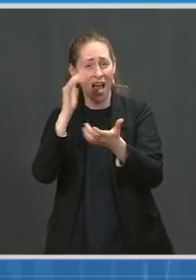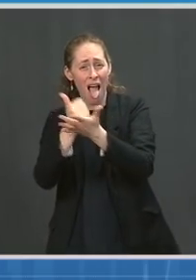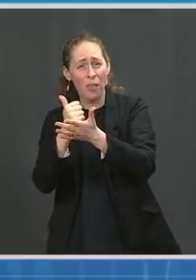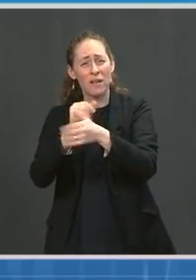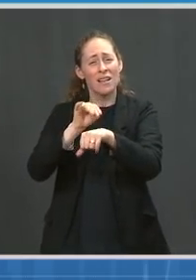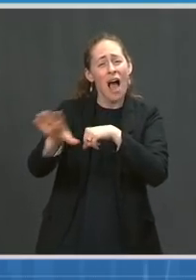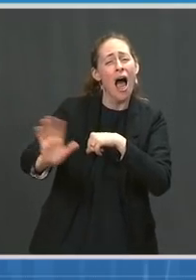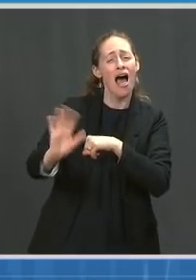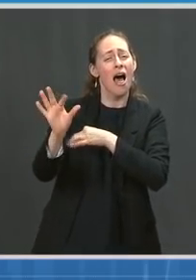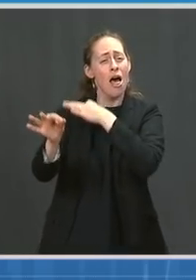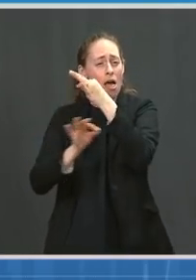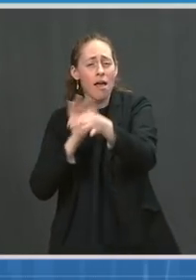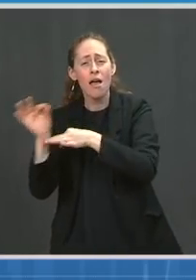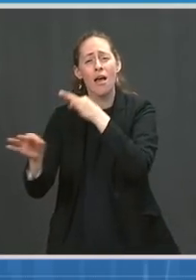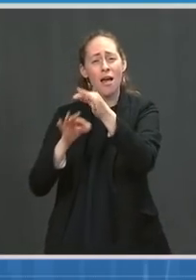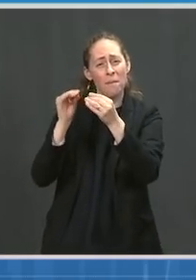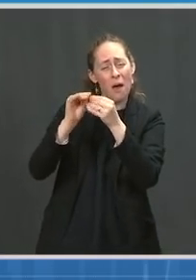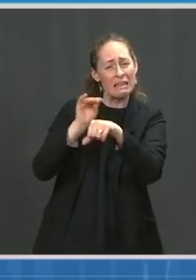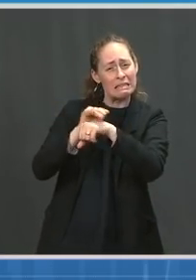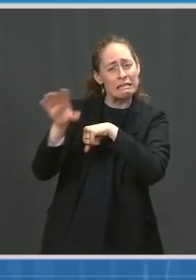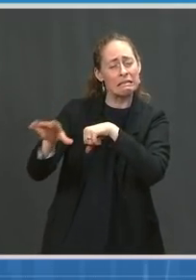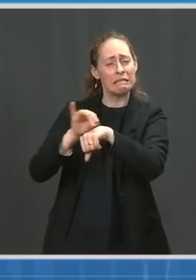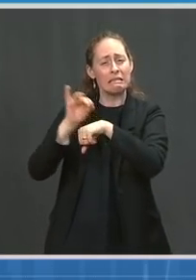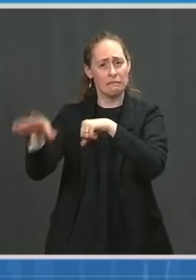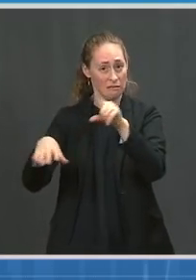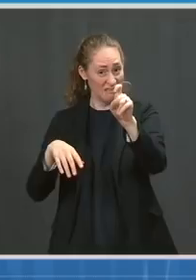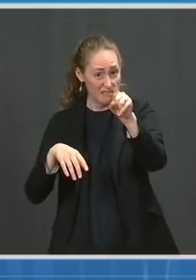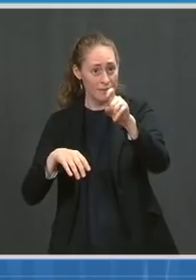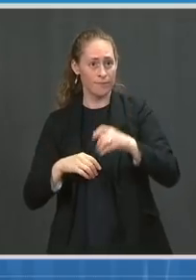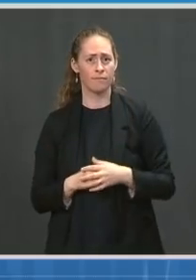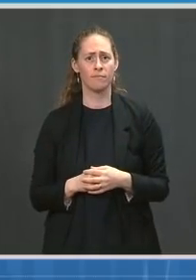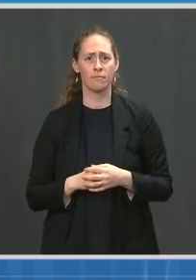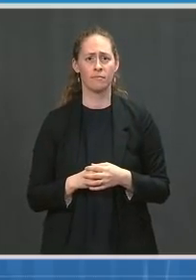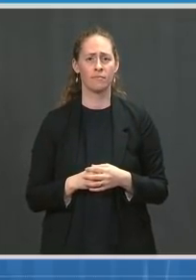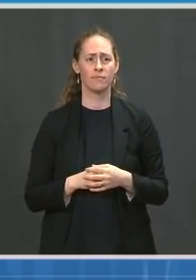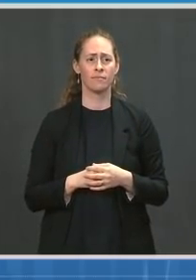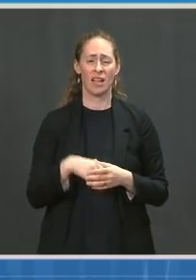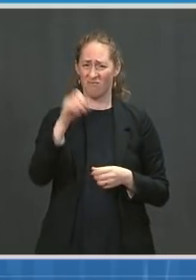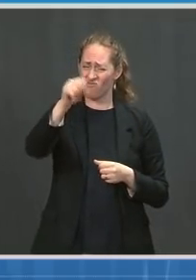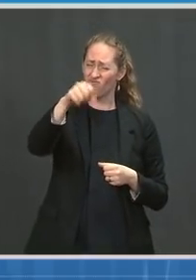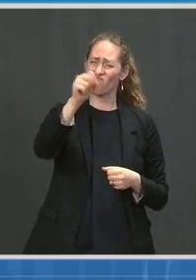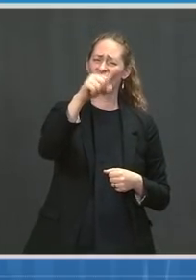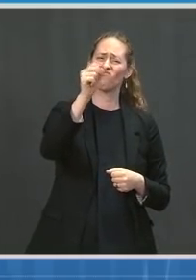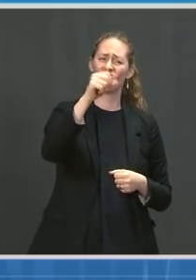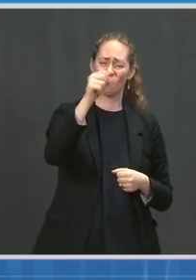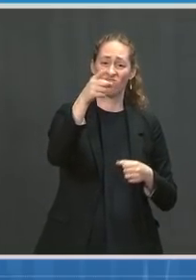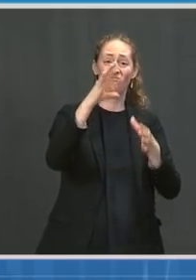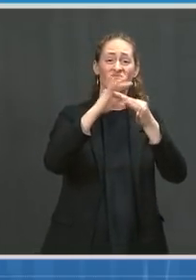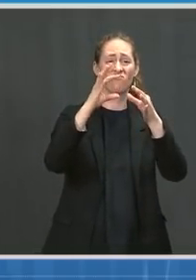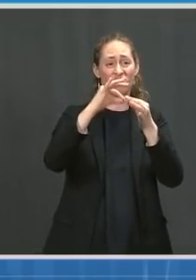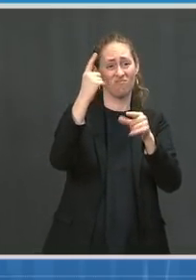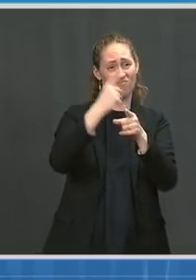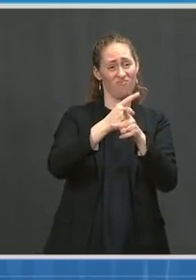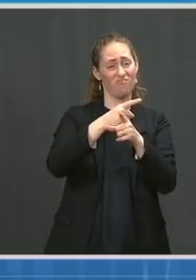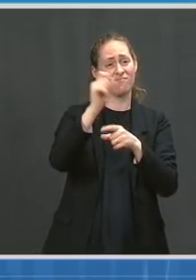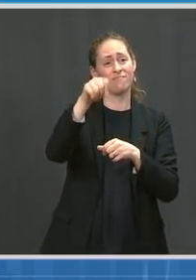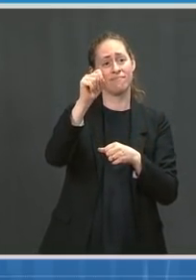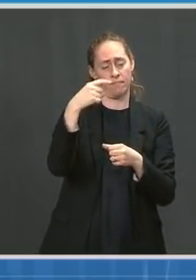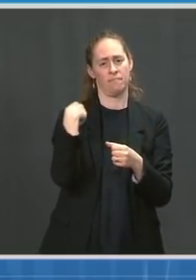if you want to add anything. I think you're -- you're absolutely correct that building vaccine confidence is critical to making sure